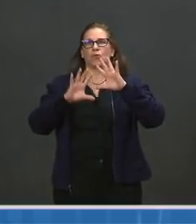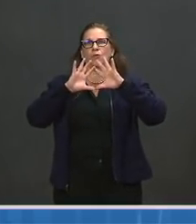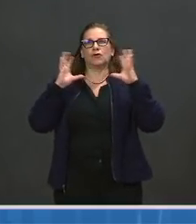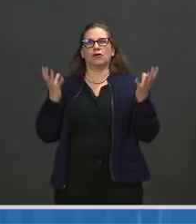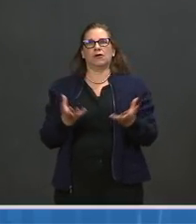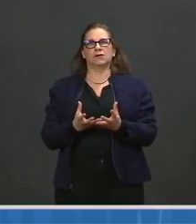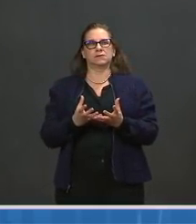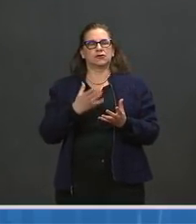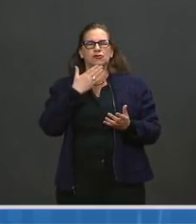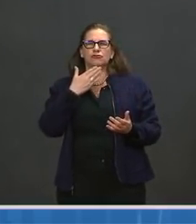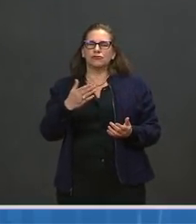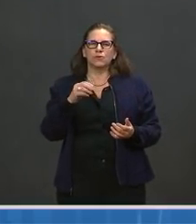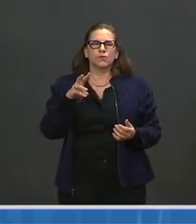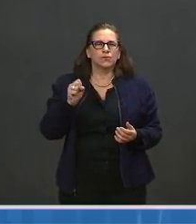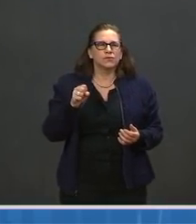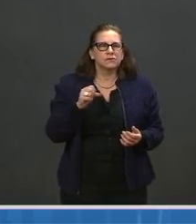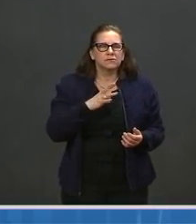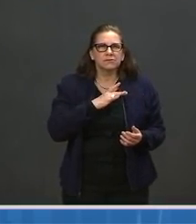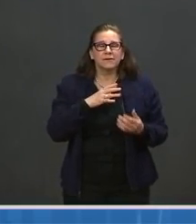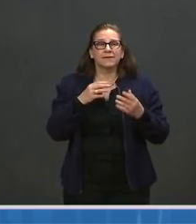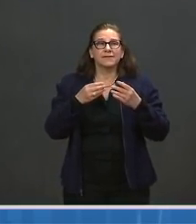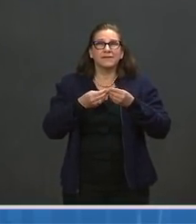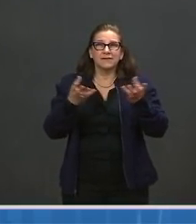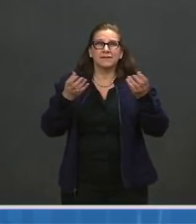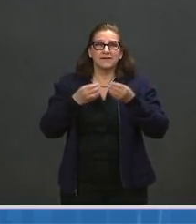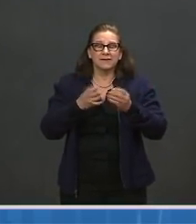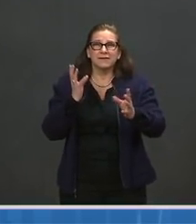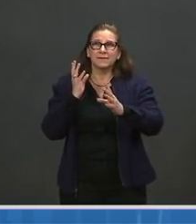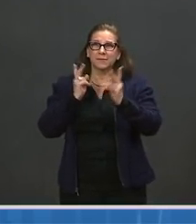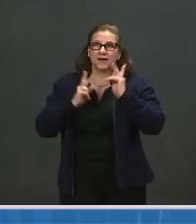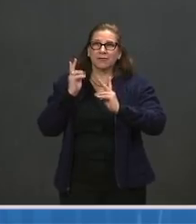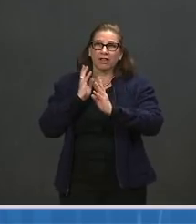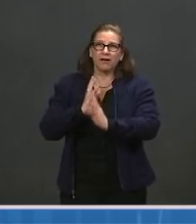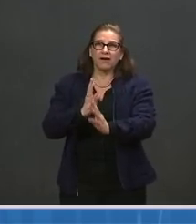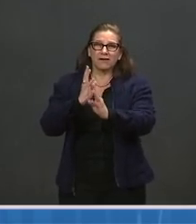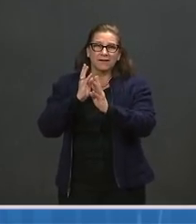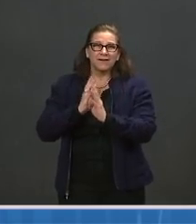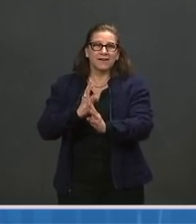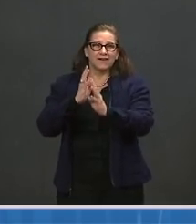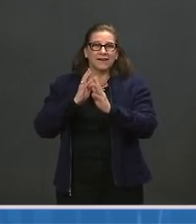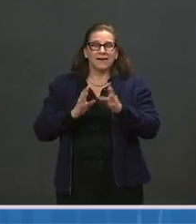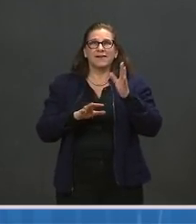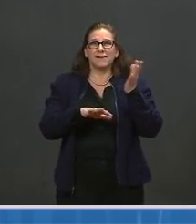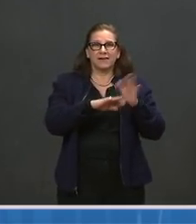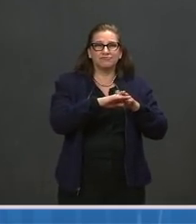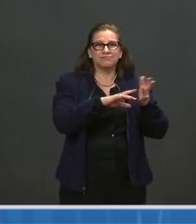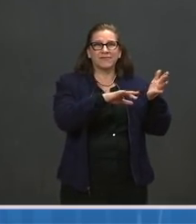Dr. Fauci, anything you'd add? Dr. Fauci: No, actually, Andy, you said it very well. I just want to underscore one aspect of it,